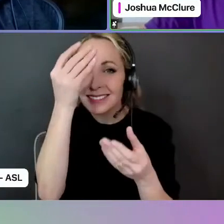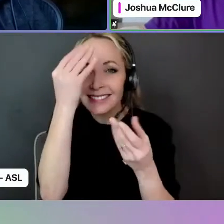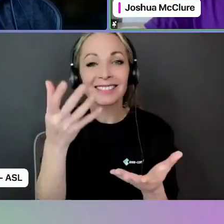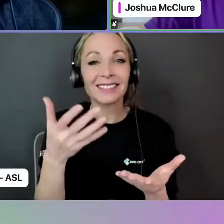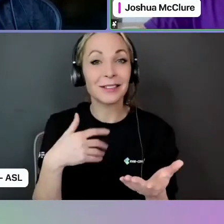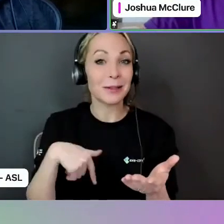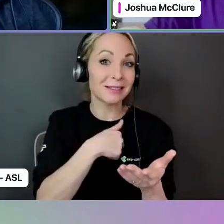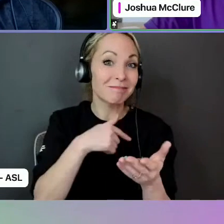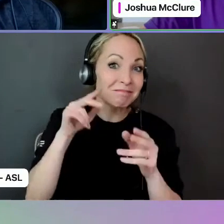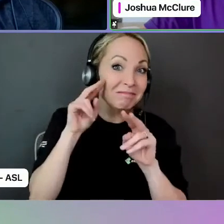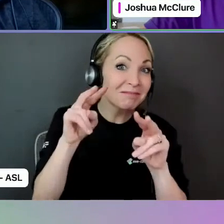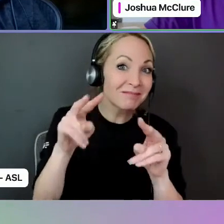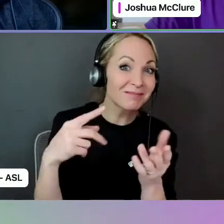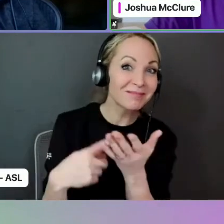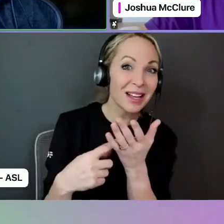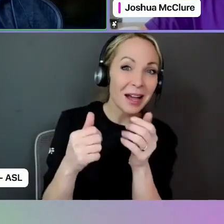there, and thank you so much. Really appreciate everybody